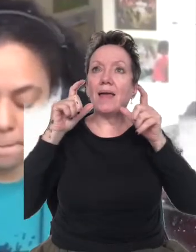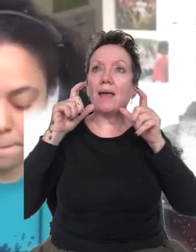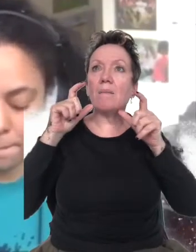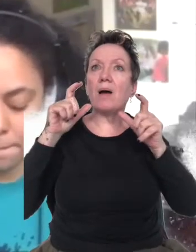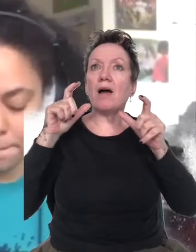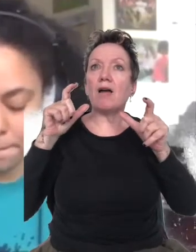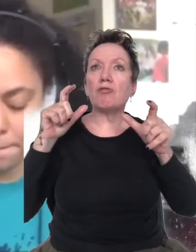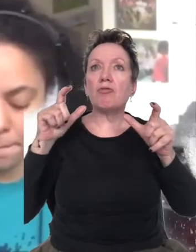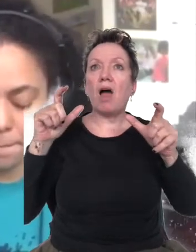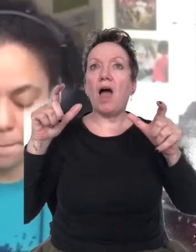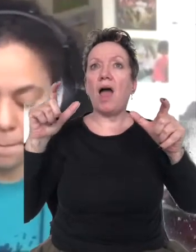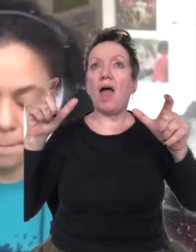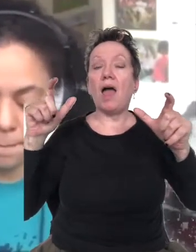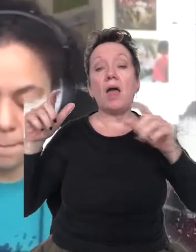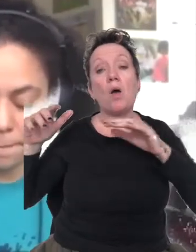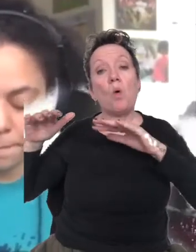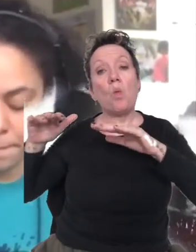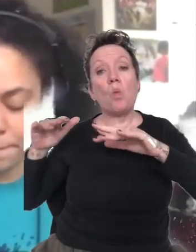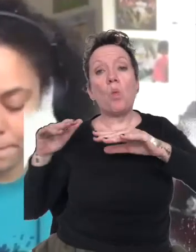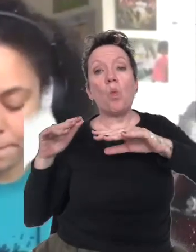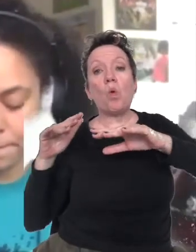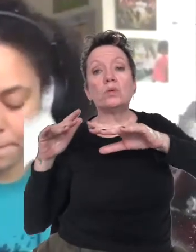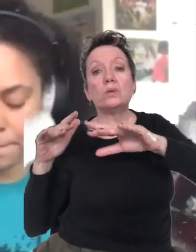Uh, uh,